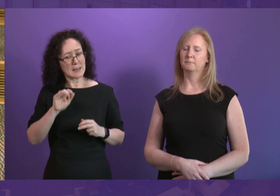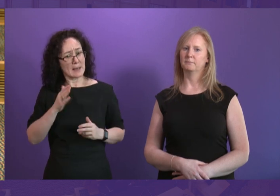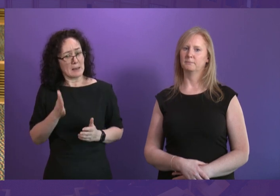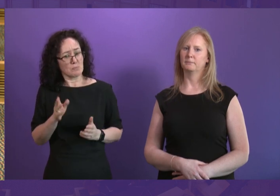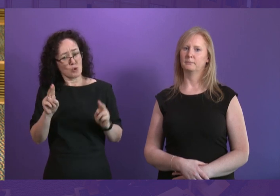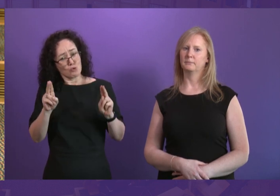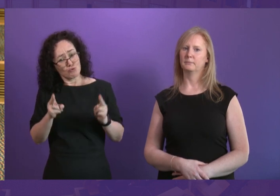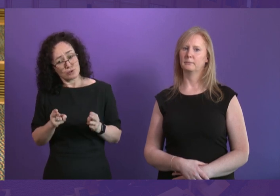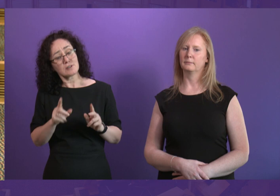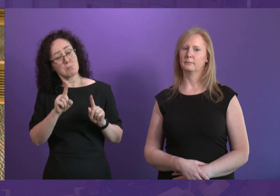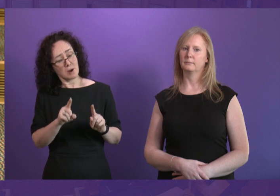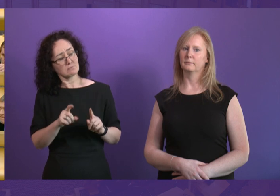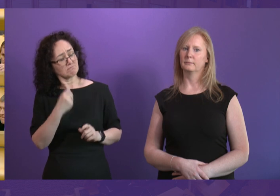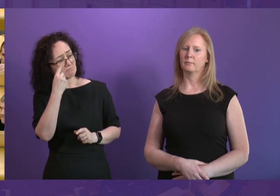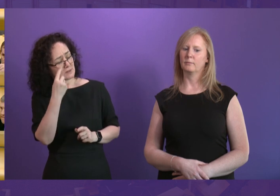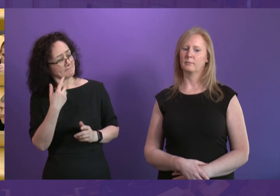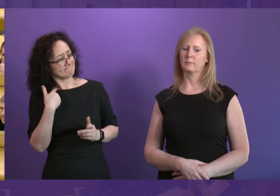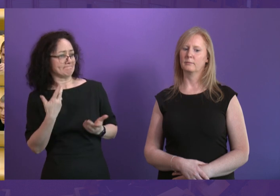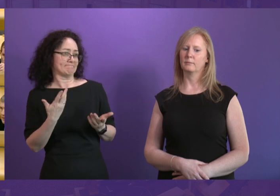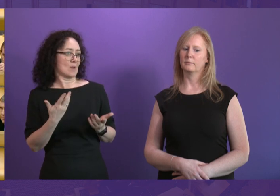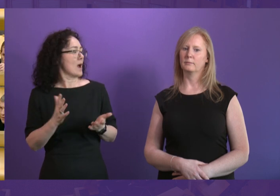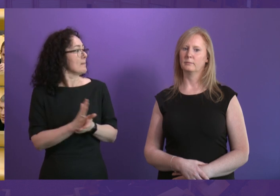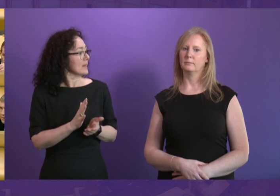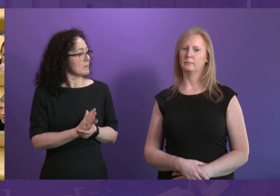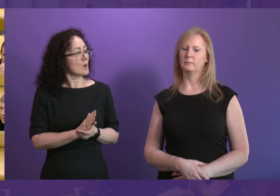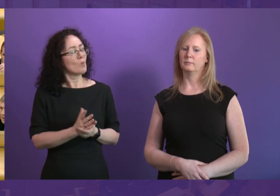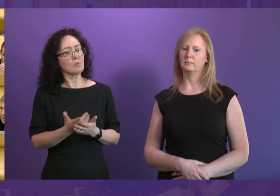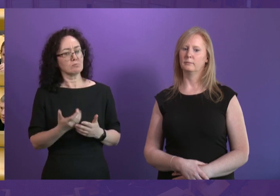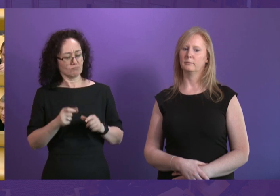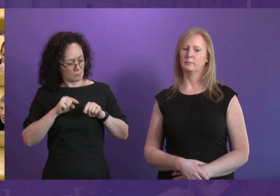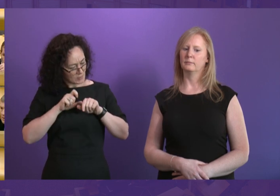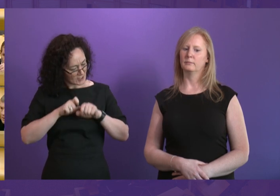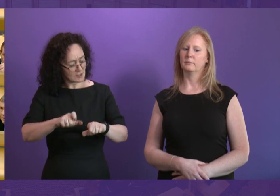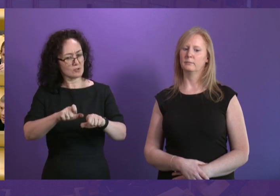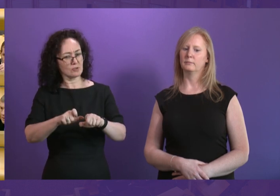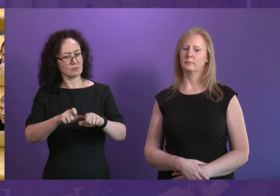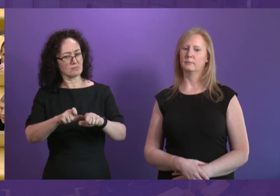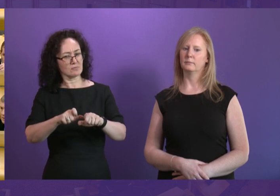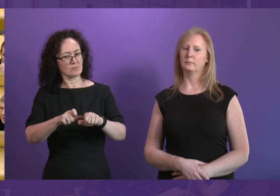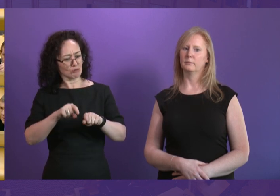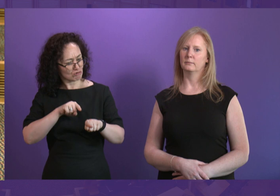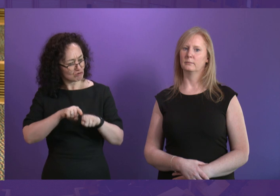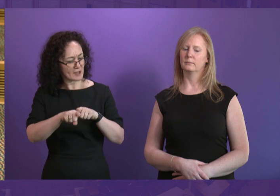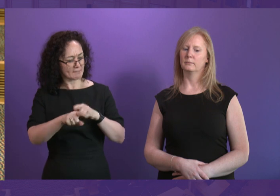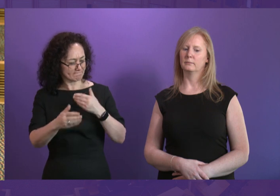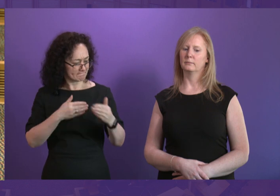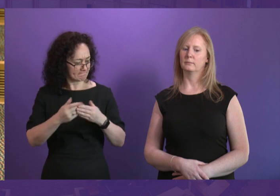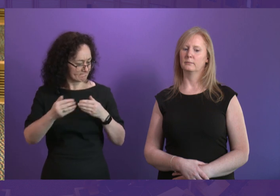take those issues seriously and continue to work with the Crown Office to address them—and that is the case with regard to the other changes that Willie Rennie mentioned.